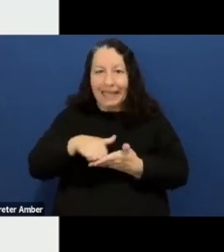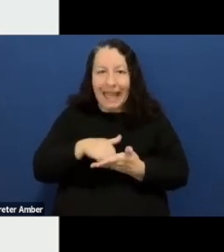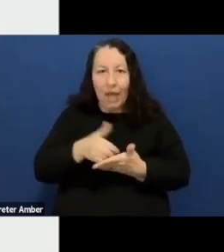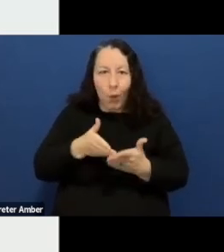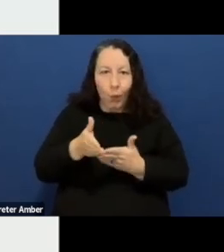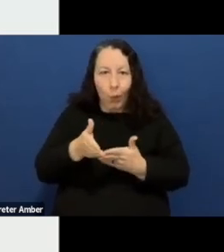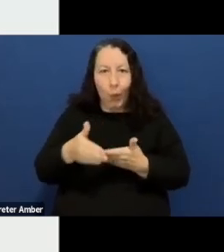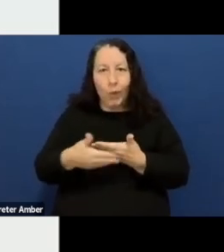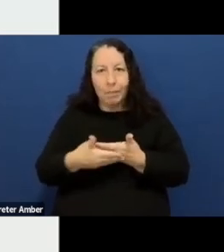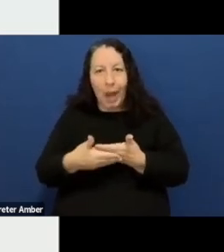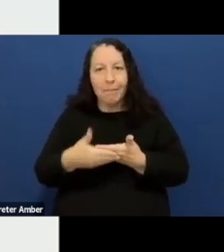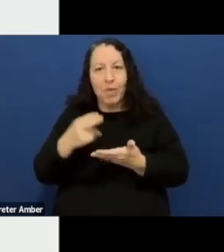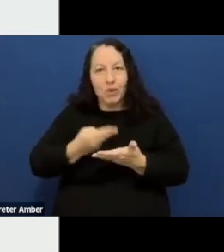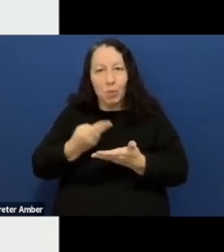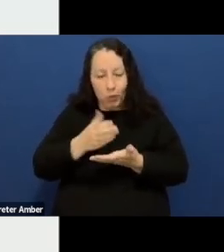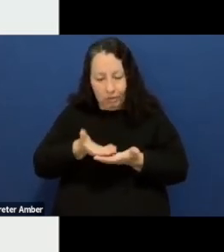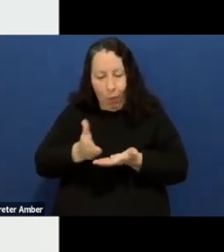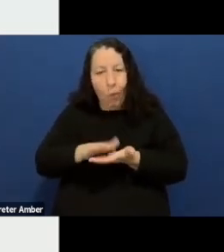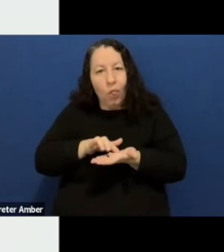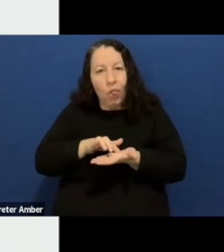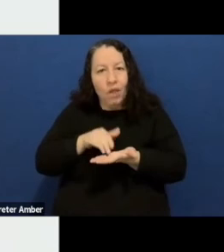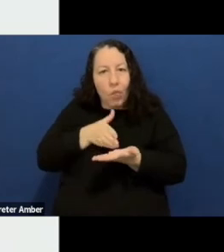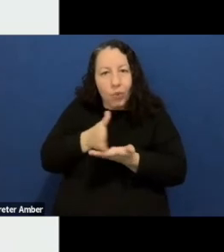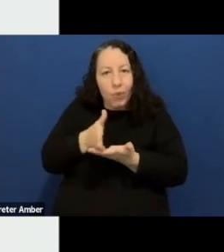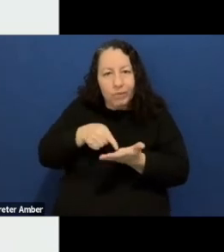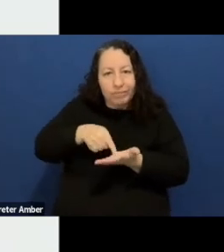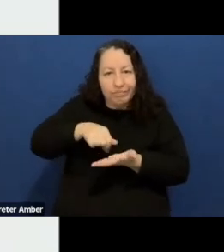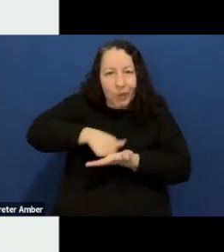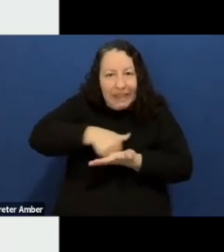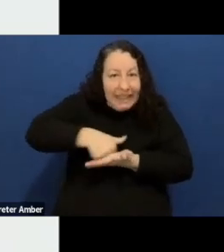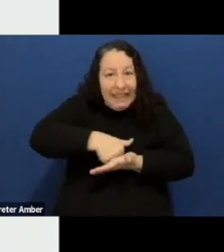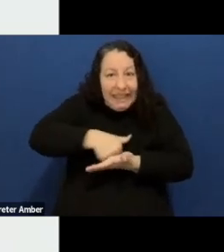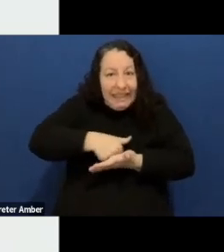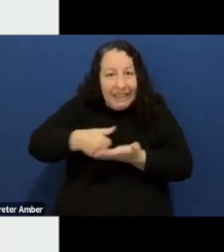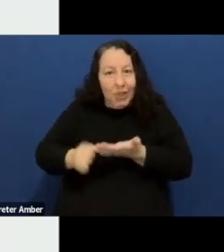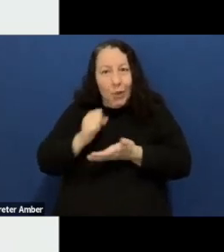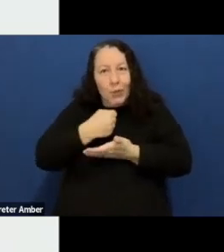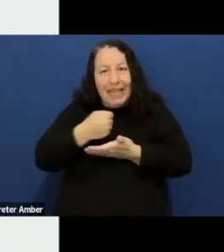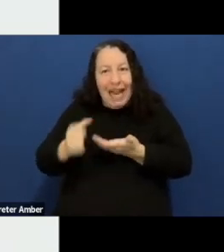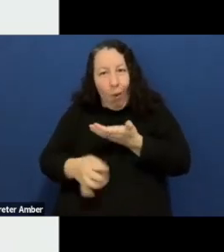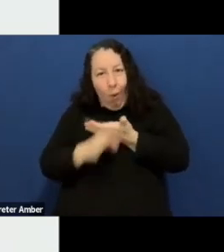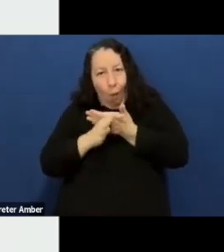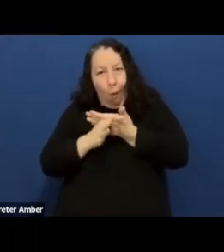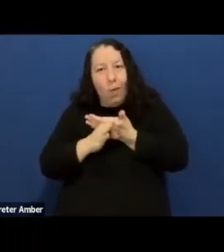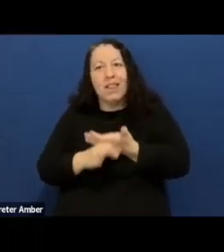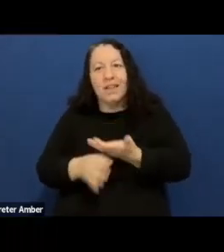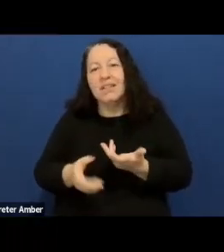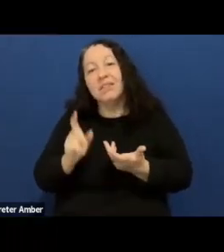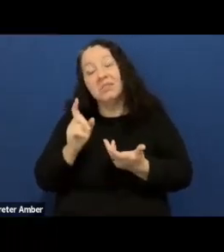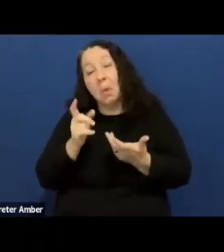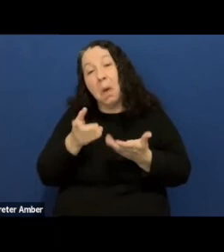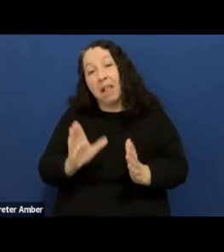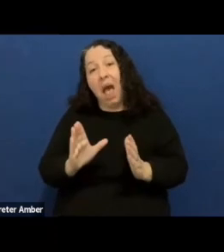bottom of the bowl. So I decided to embrace the mistake and the let the hole grow and